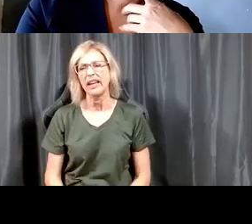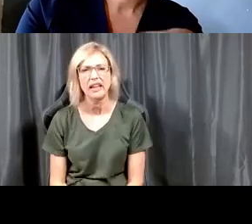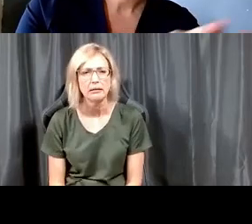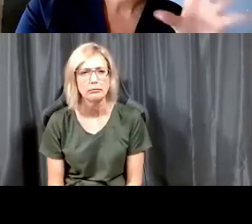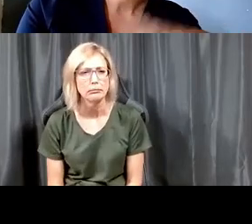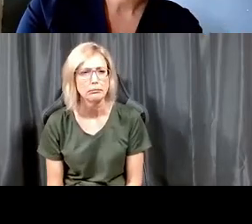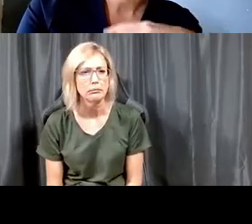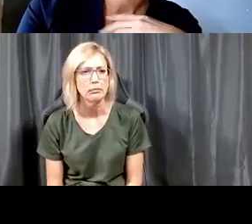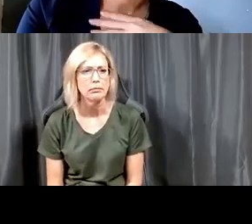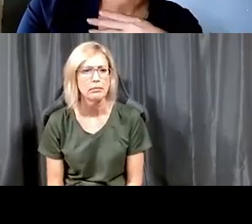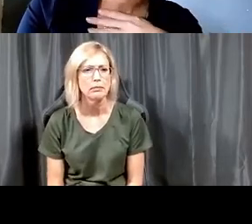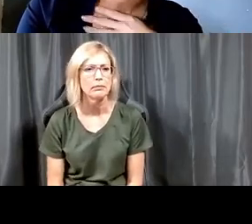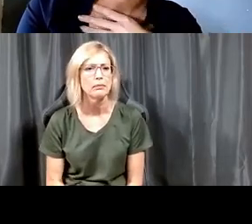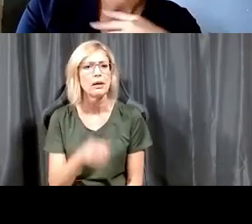These are recommendations that come from